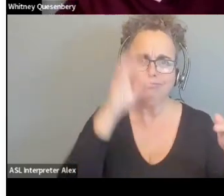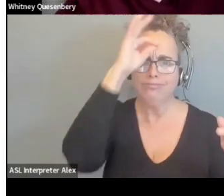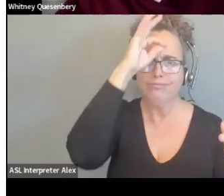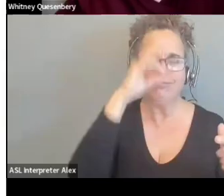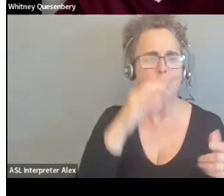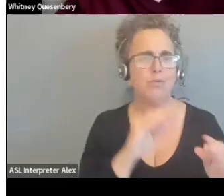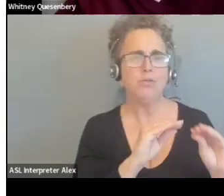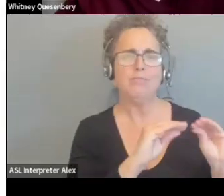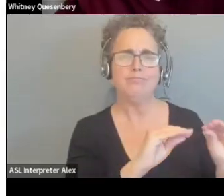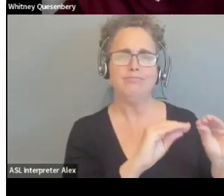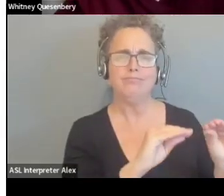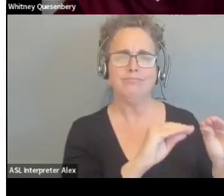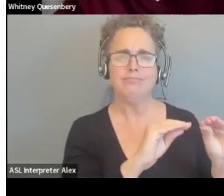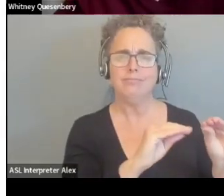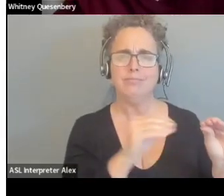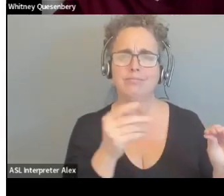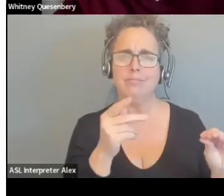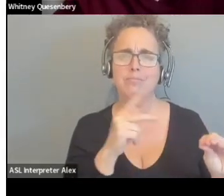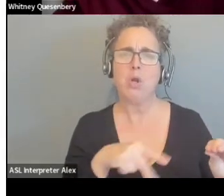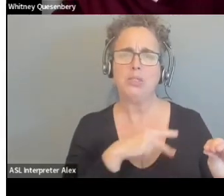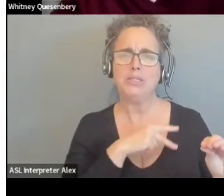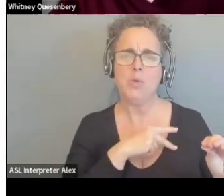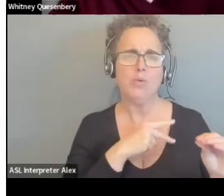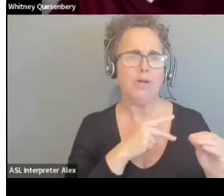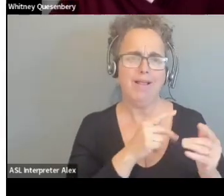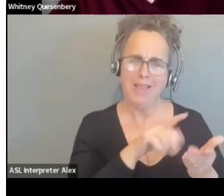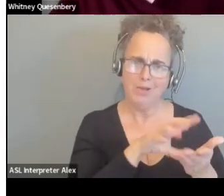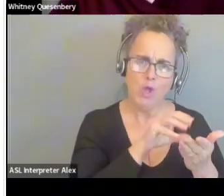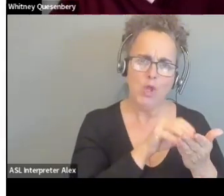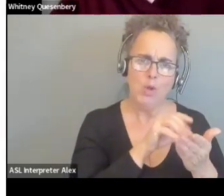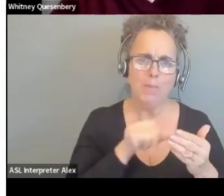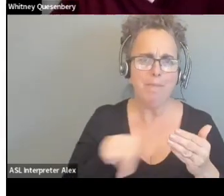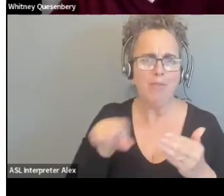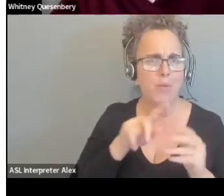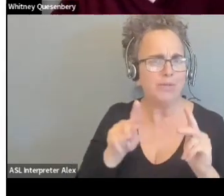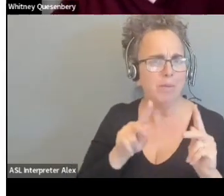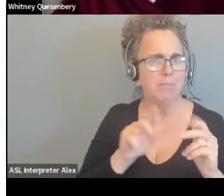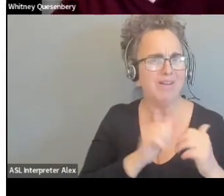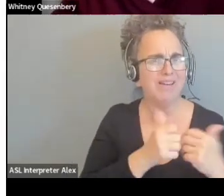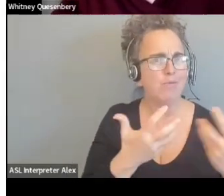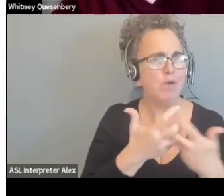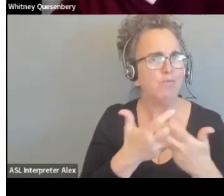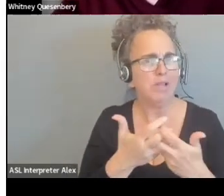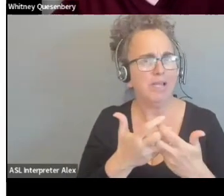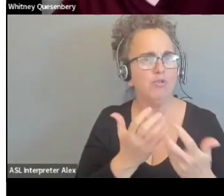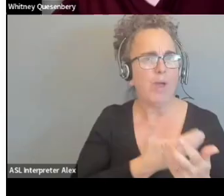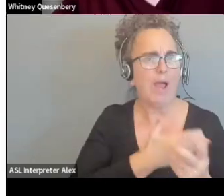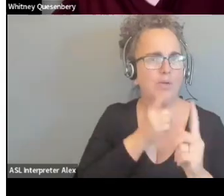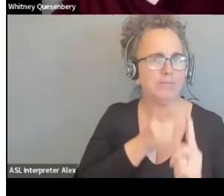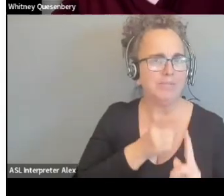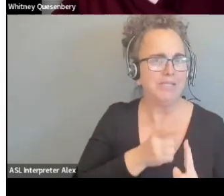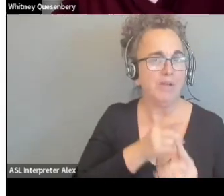But also let's think about how they work in relationship to our particular project.